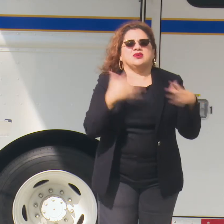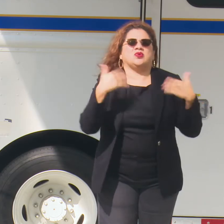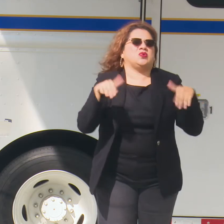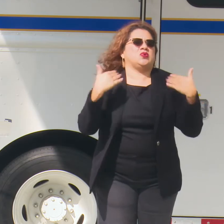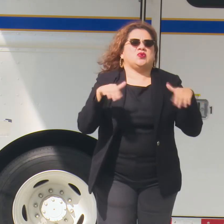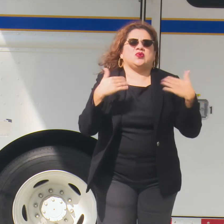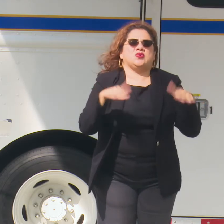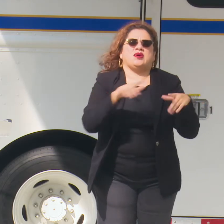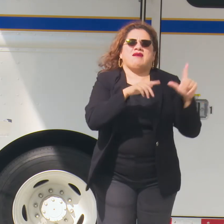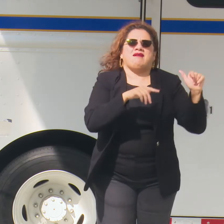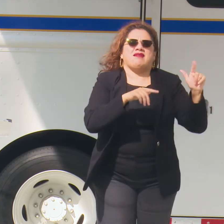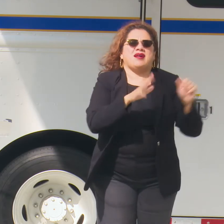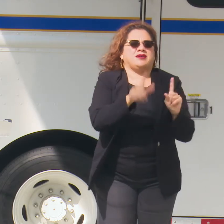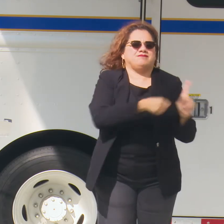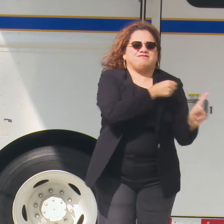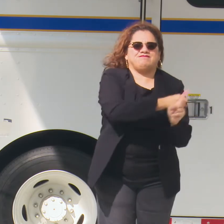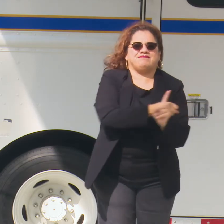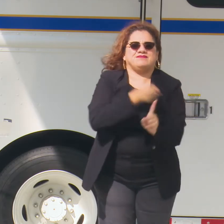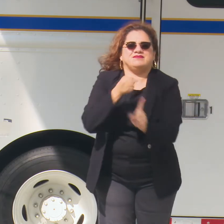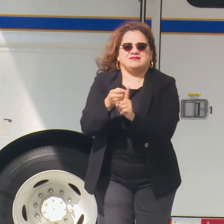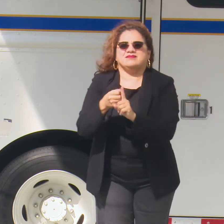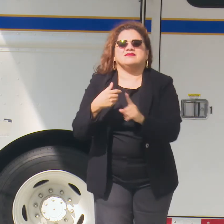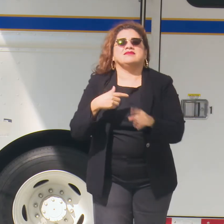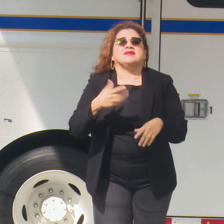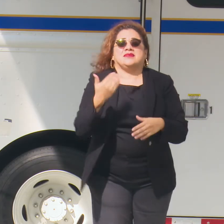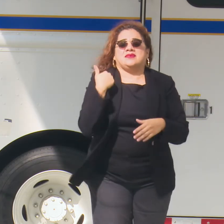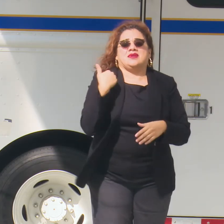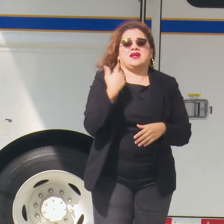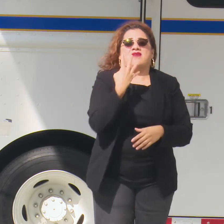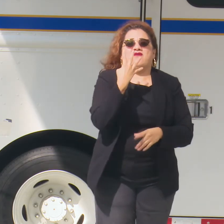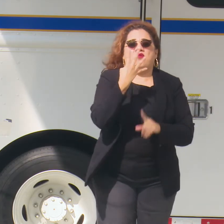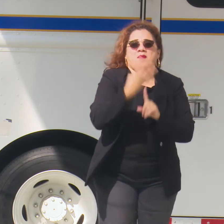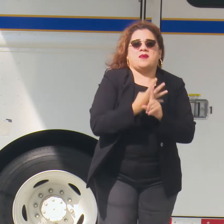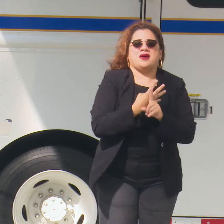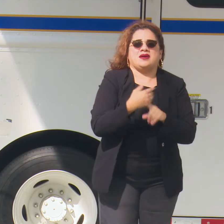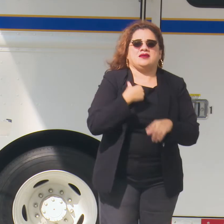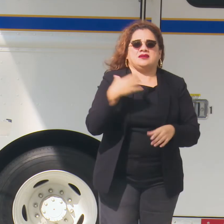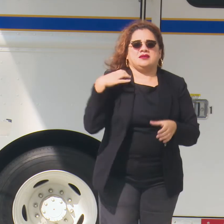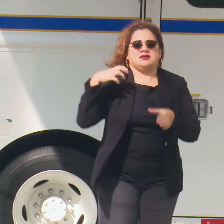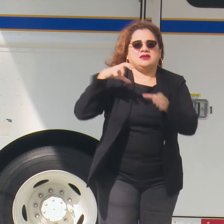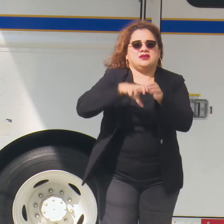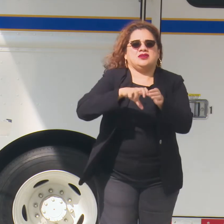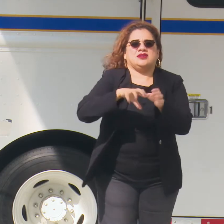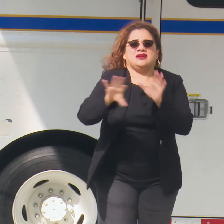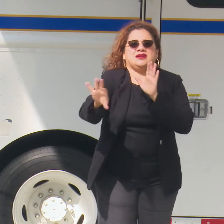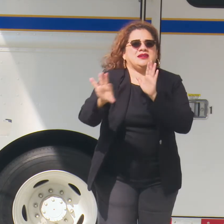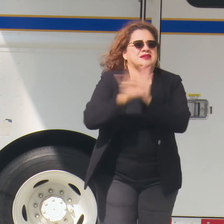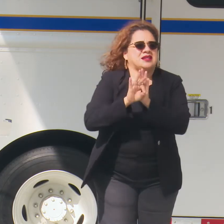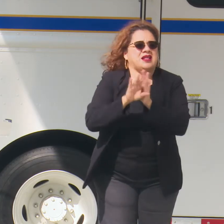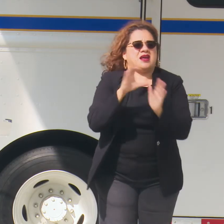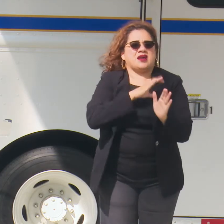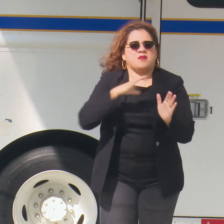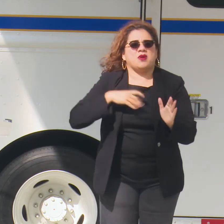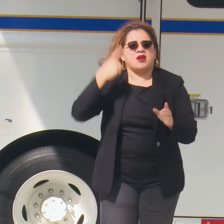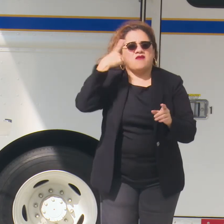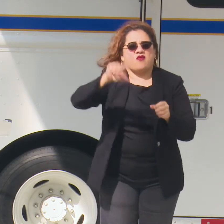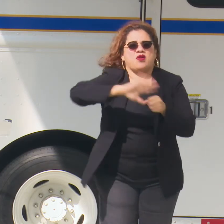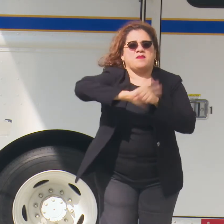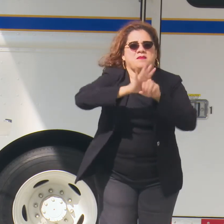As my role as the senator over the last four months, I've been chair of the senate select committee on the pandemic response. The senate has been very